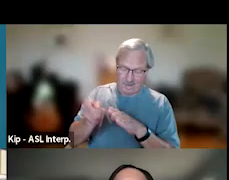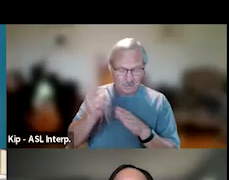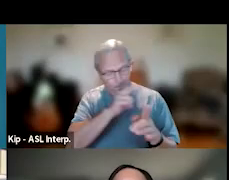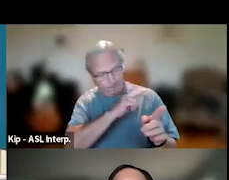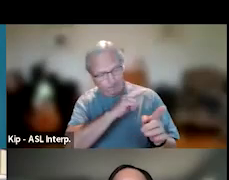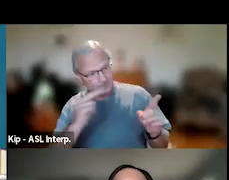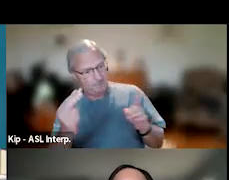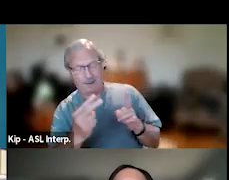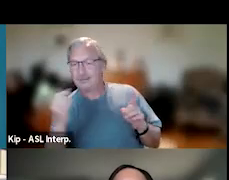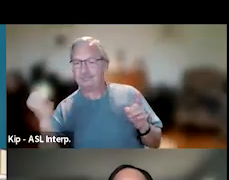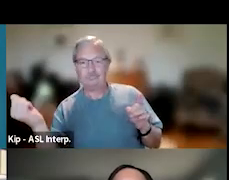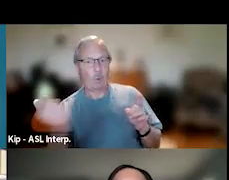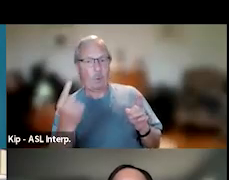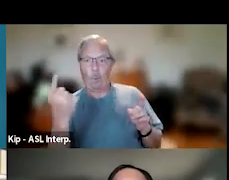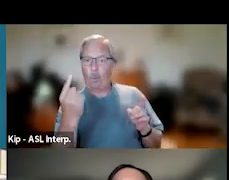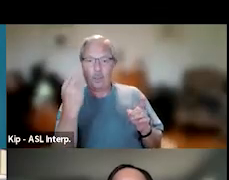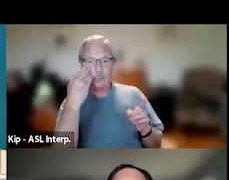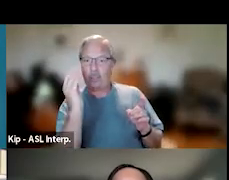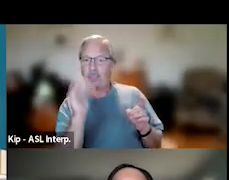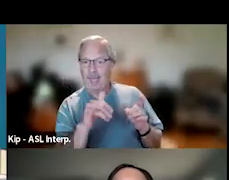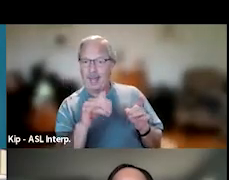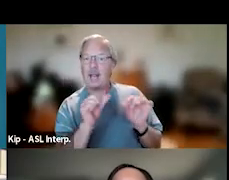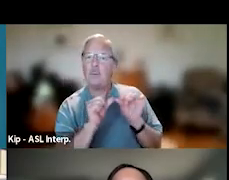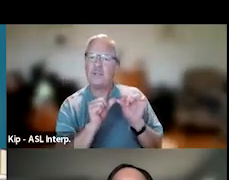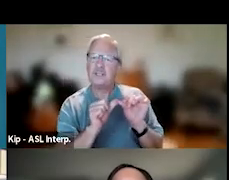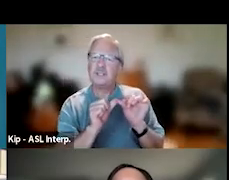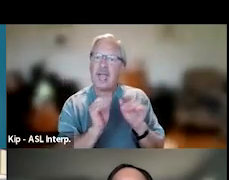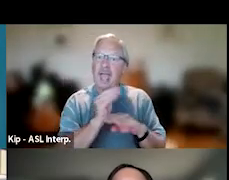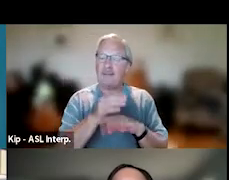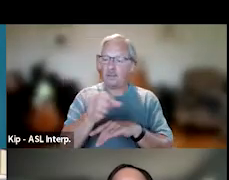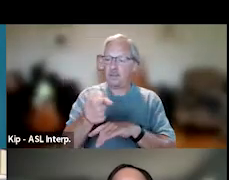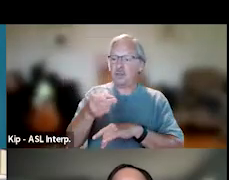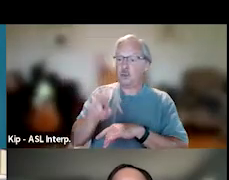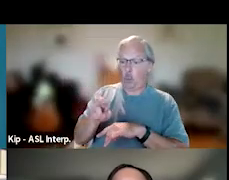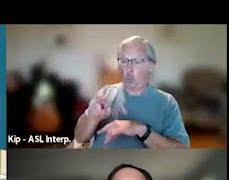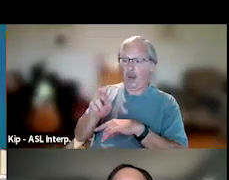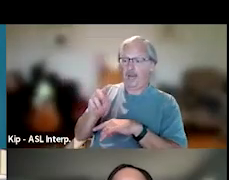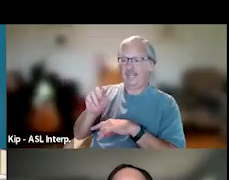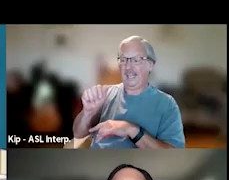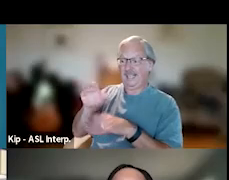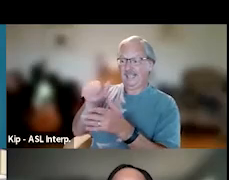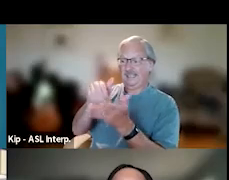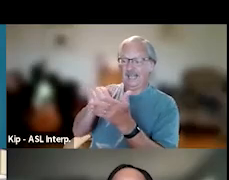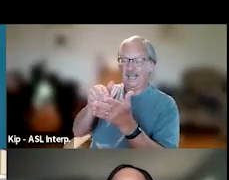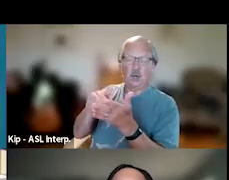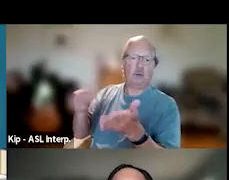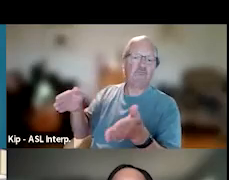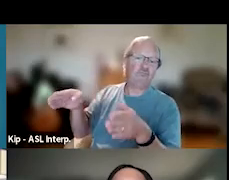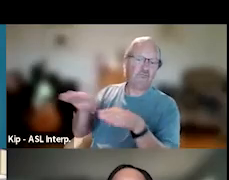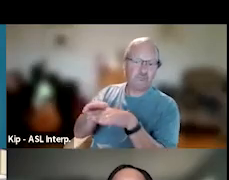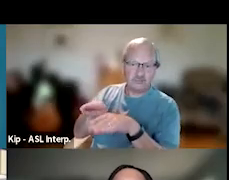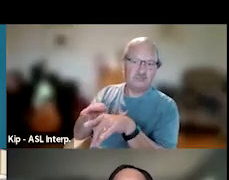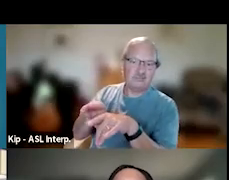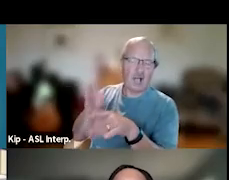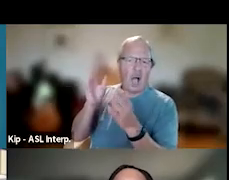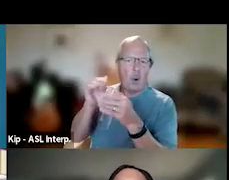So it's what I plan on continue doing after the SOAR TA Center closes. And I hope you all do, too. And it's been such a pleasure